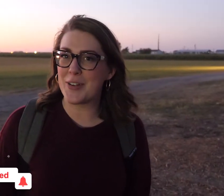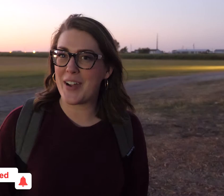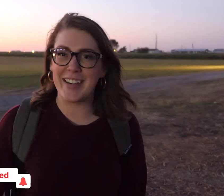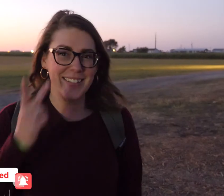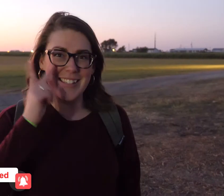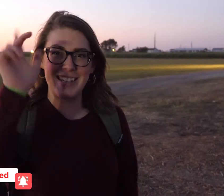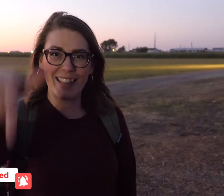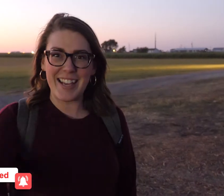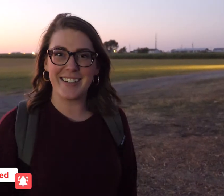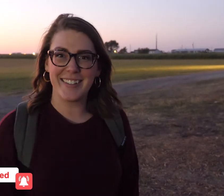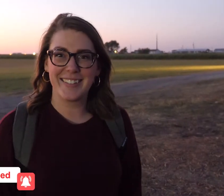See you later!